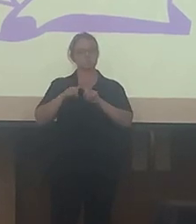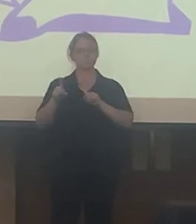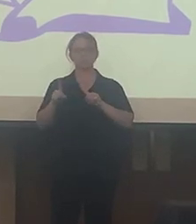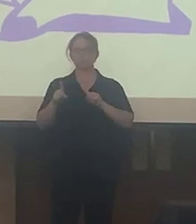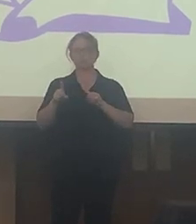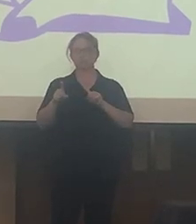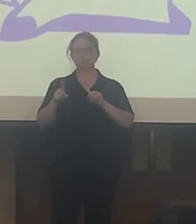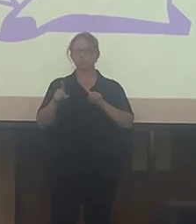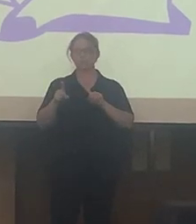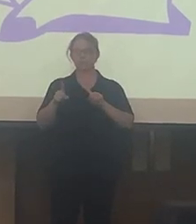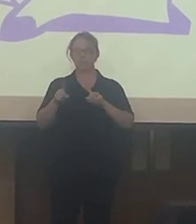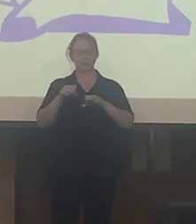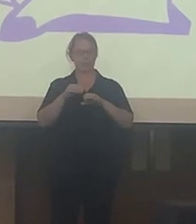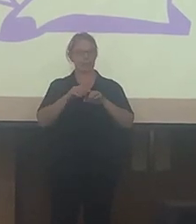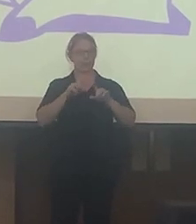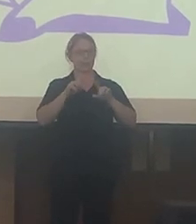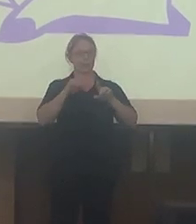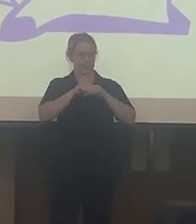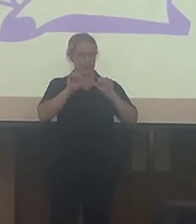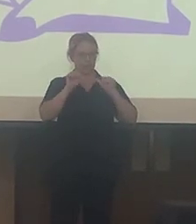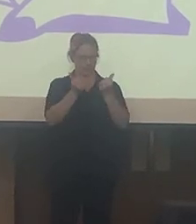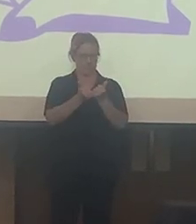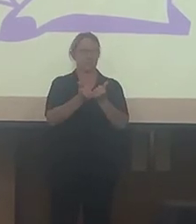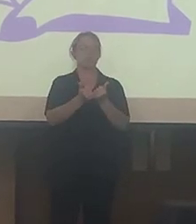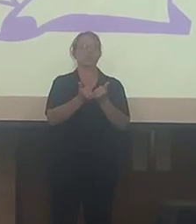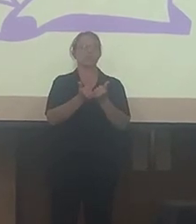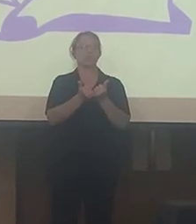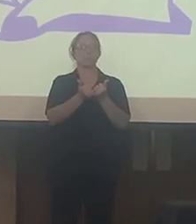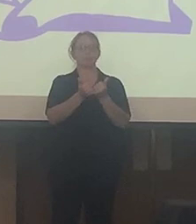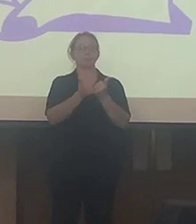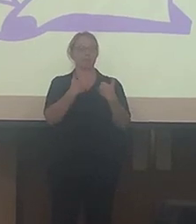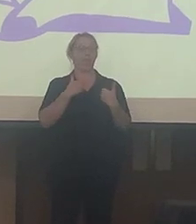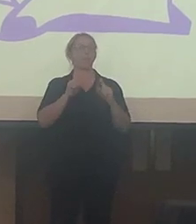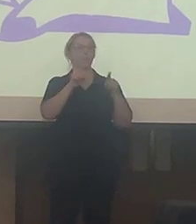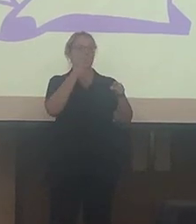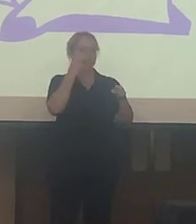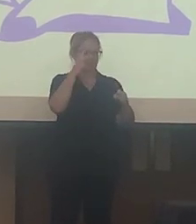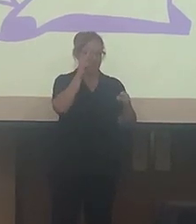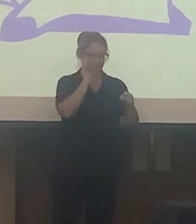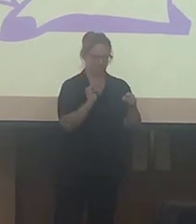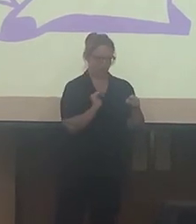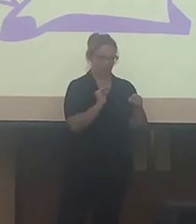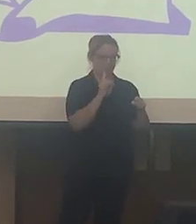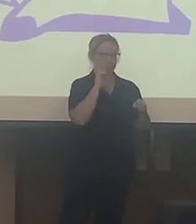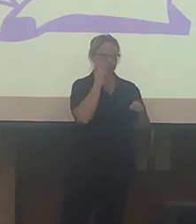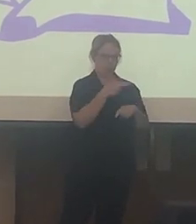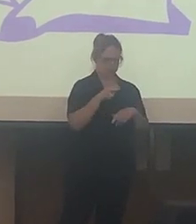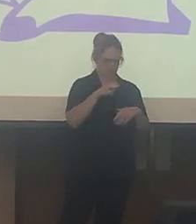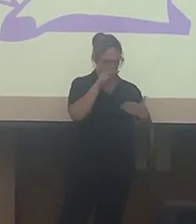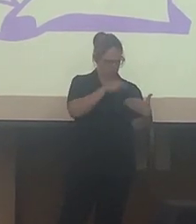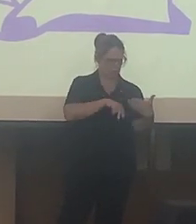in agencies that have i went to see this child who was deaf or hard of hearing and looked at that iep